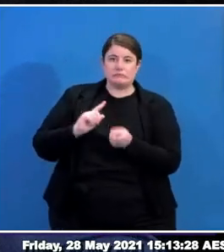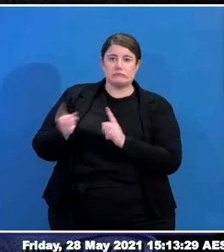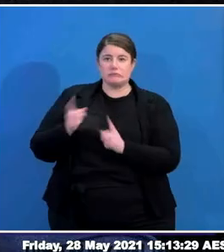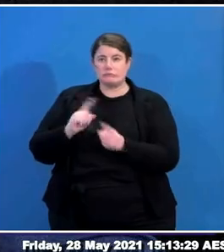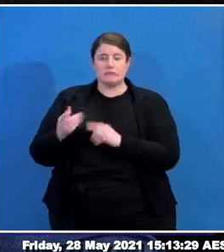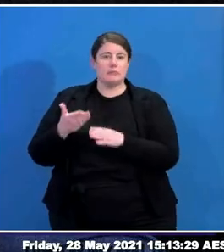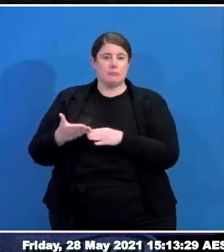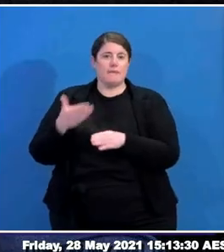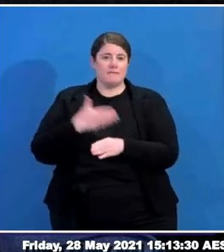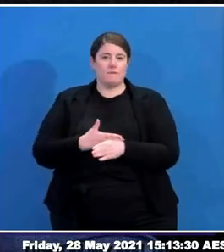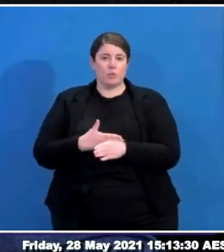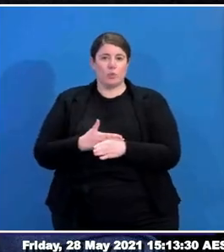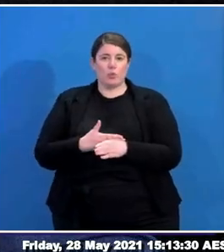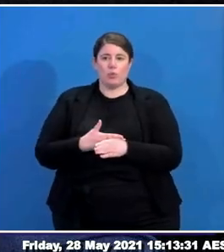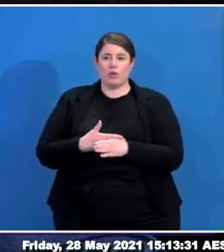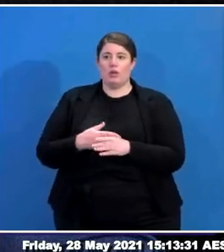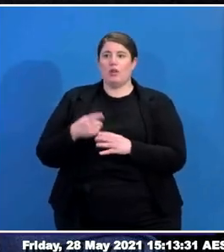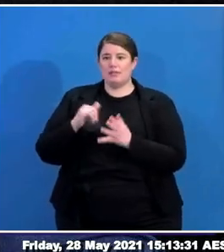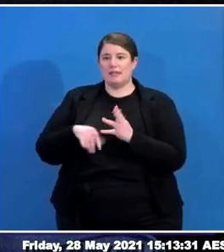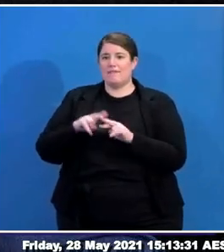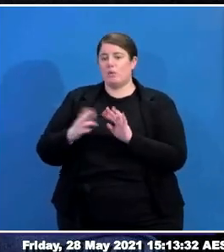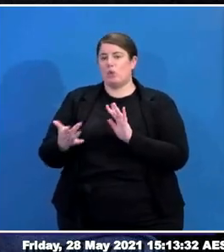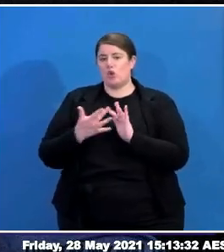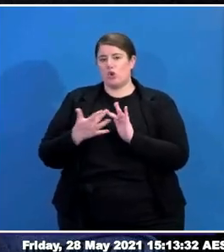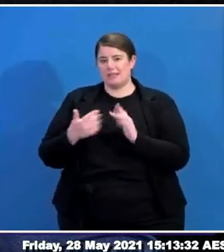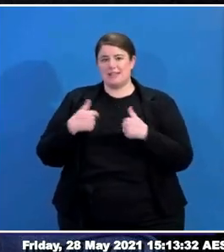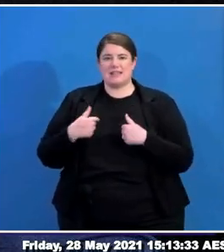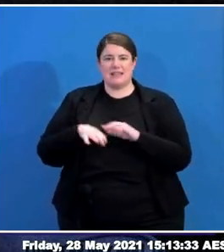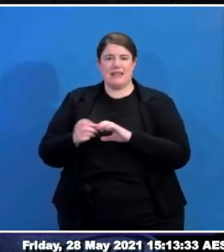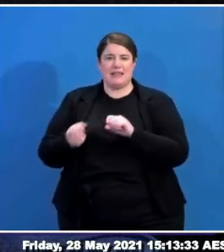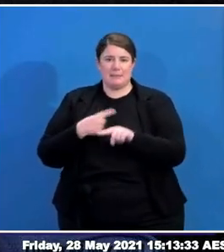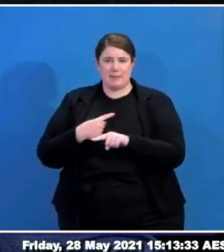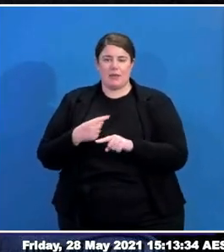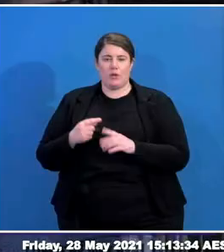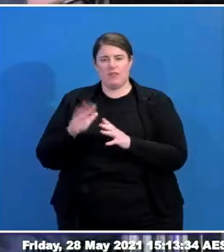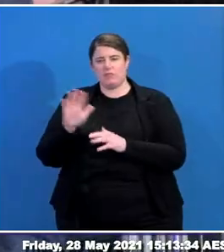there was a commitment from the provider in writing towards the end of August. I pause there.